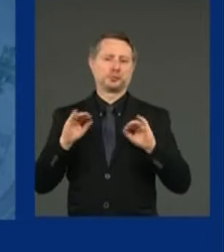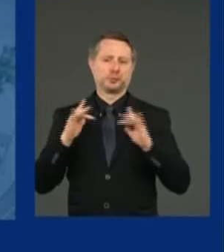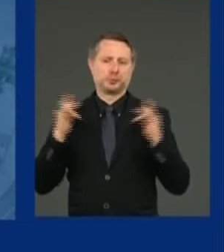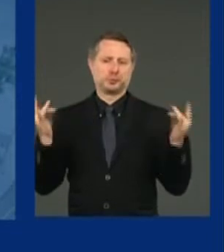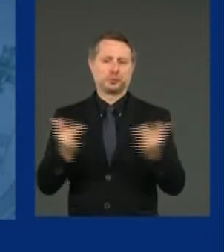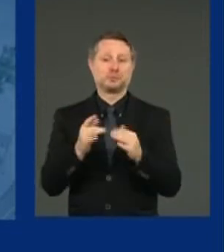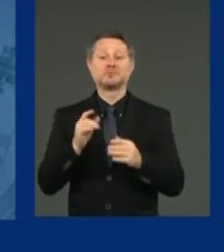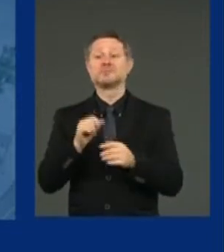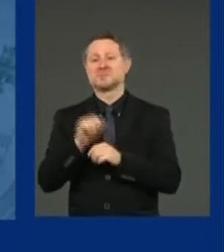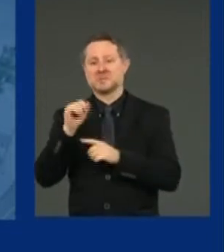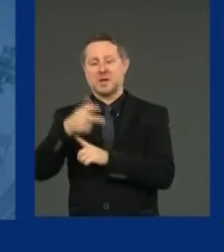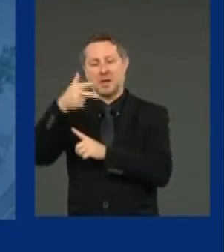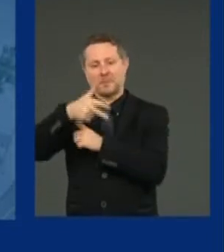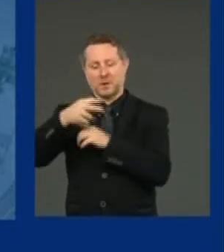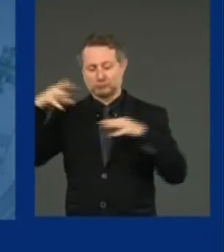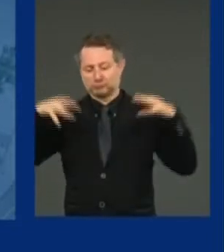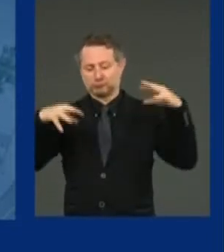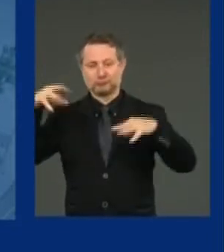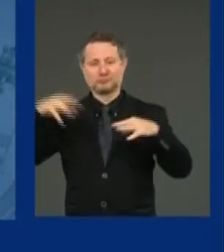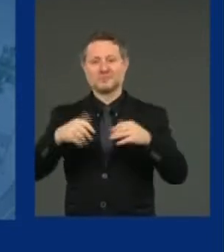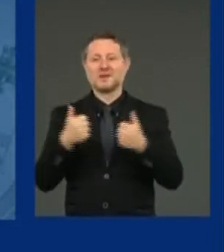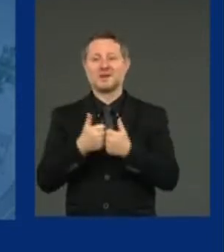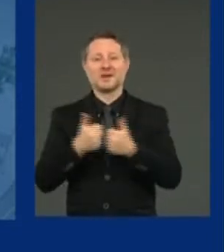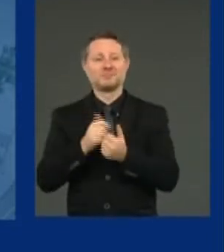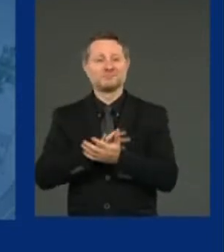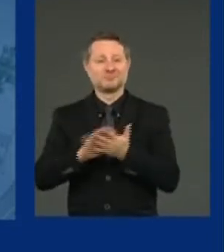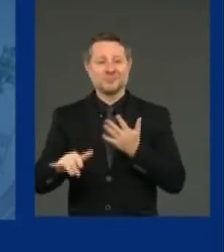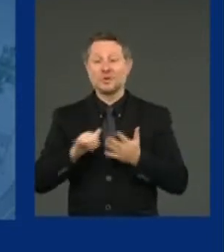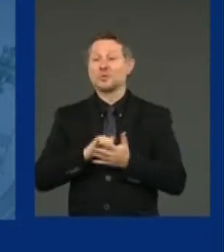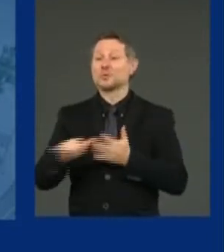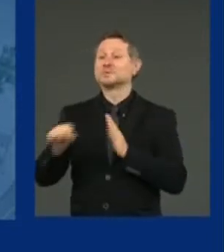REOPENINGS WITHOUT FANS, BUT, THE GAMES COULD BE TELEVISED.